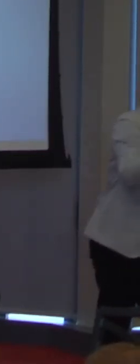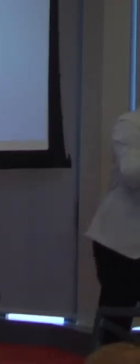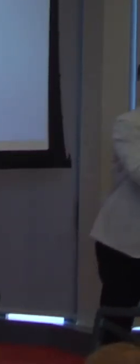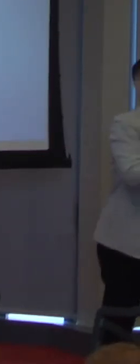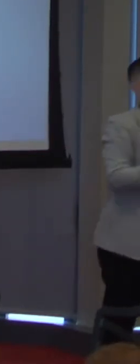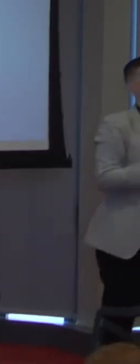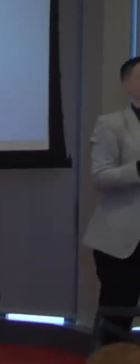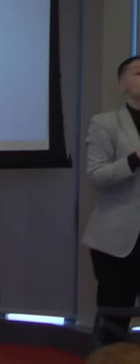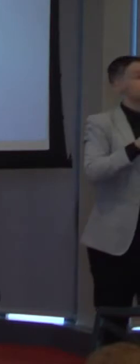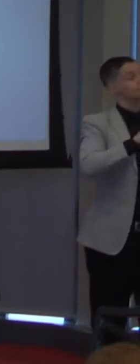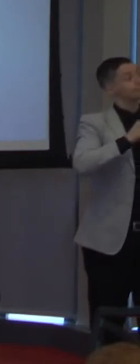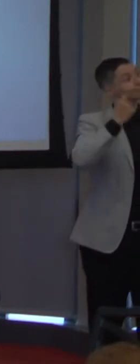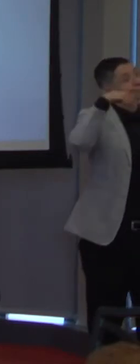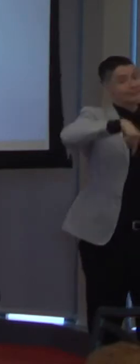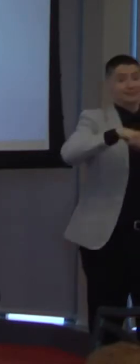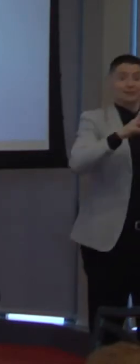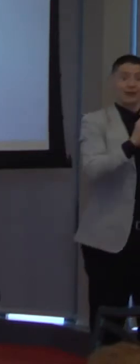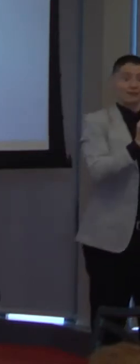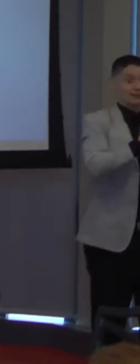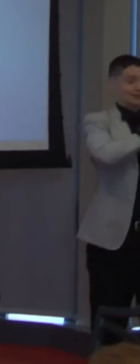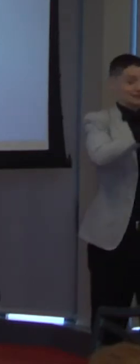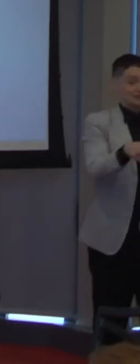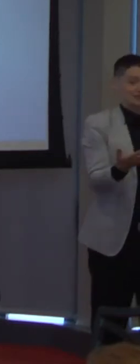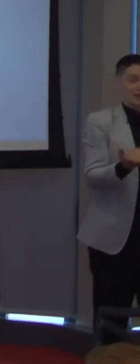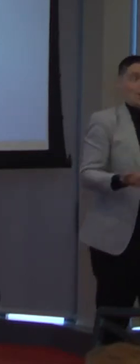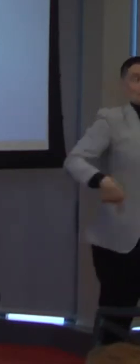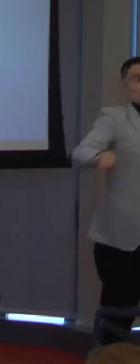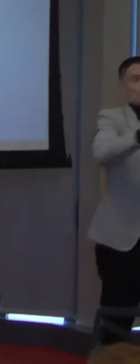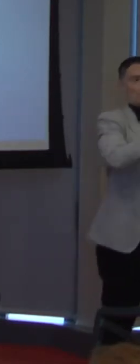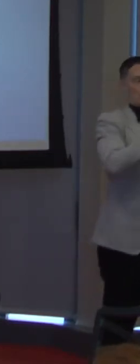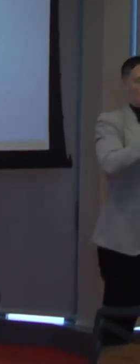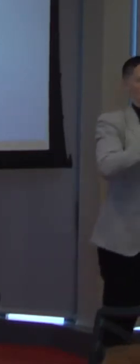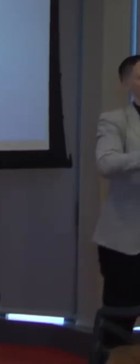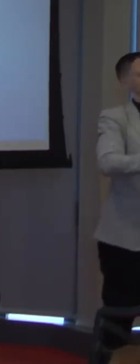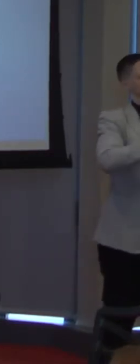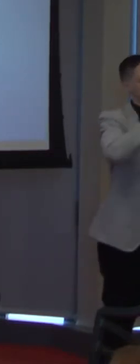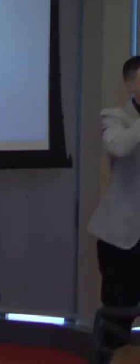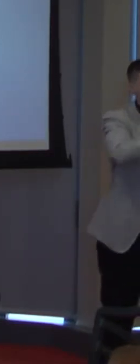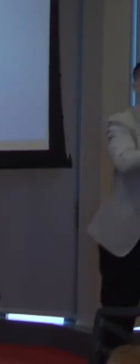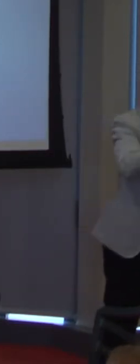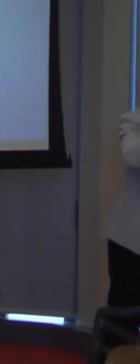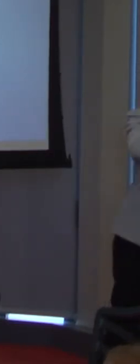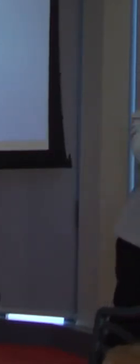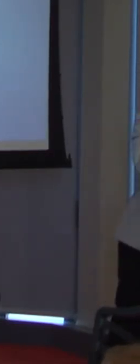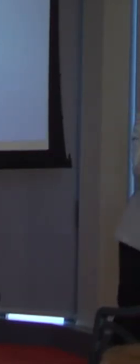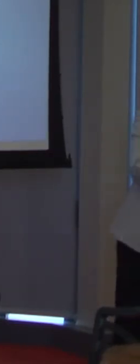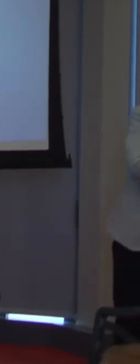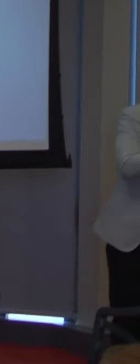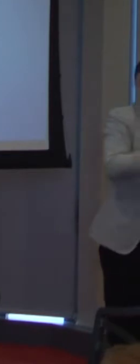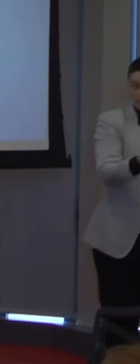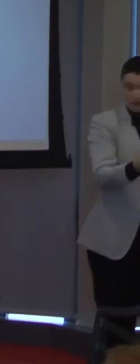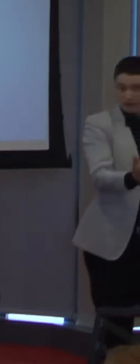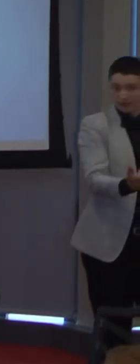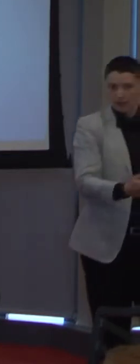promote to you guys, but, you know, we'd love to hear you guys' feedback. [Attendee] With the orbital thing, what you could do,